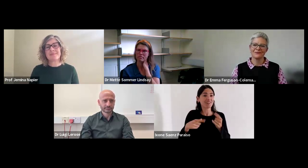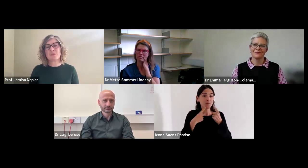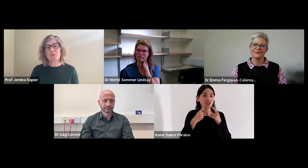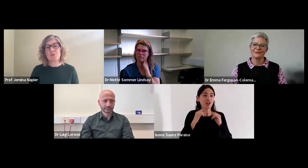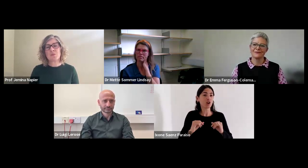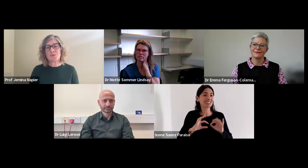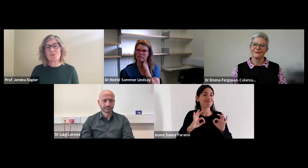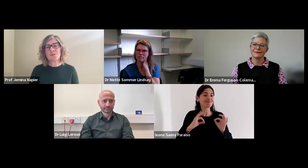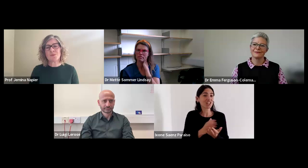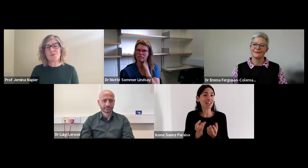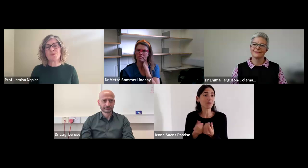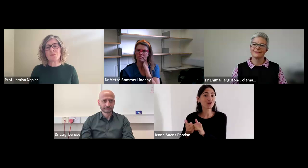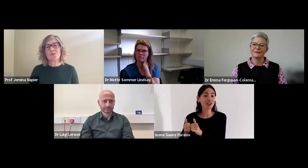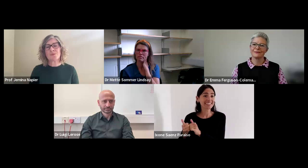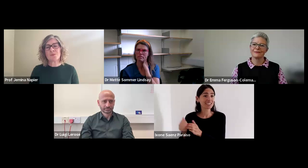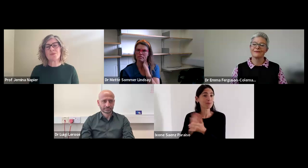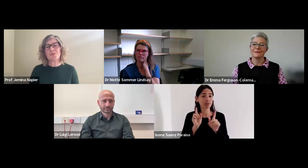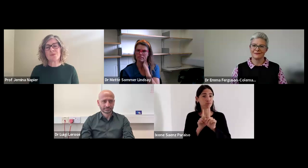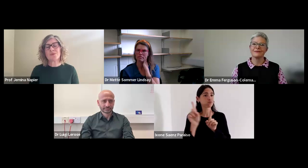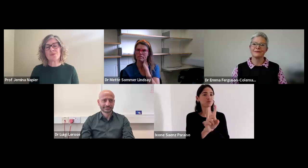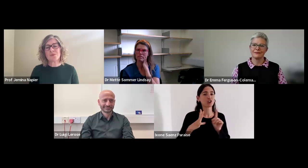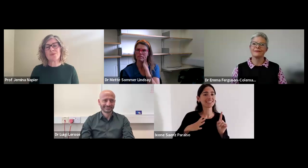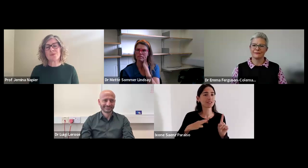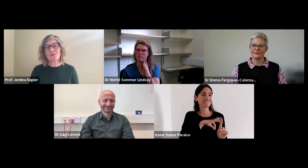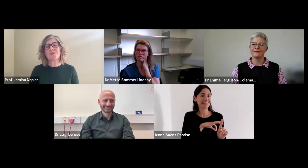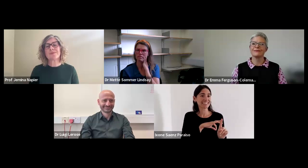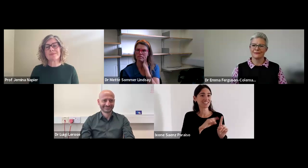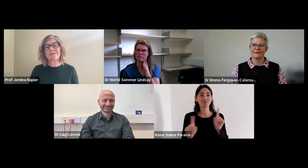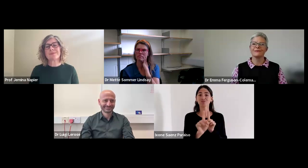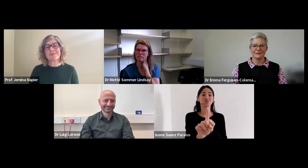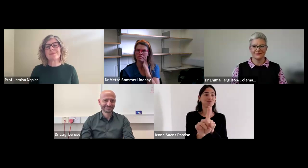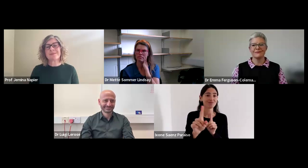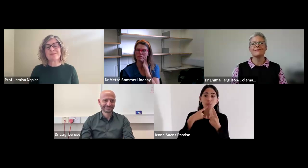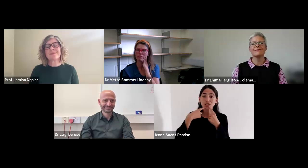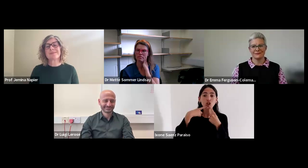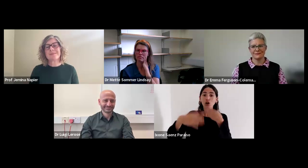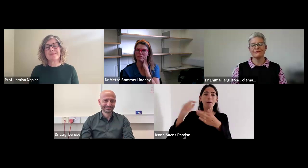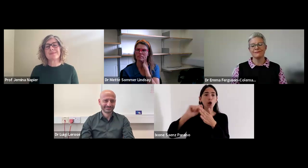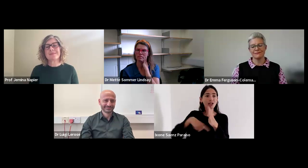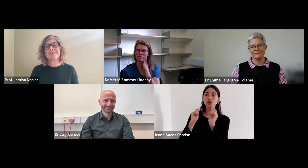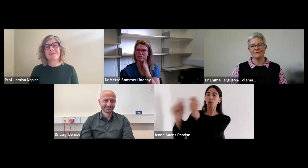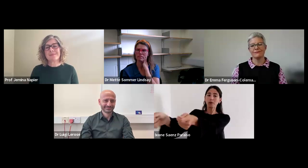we can't access. And sometimes they don't share it with us and they will often bypass us on